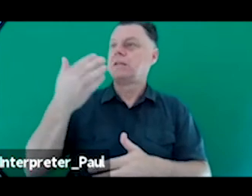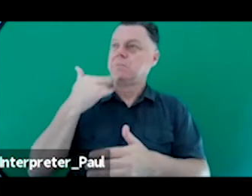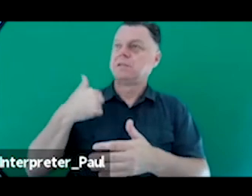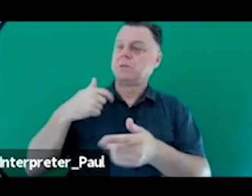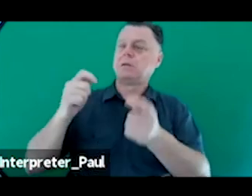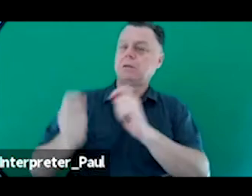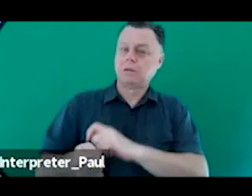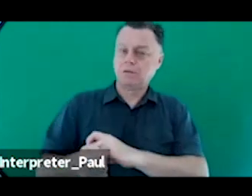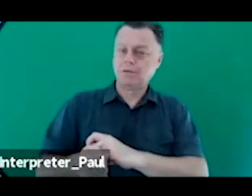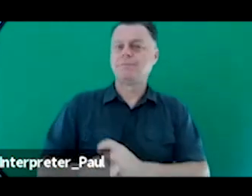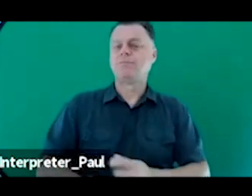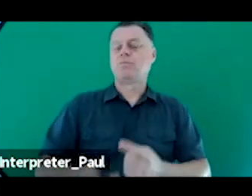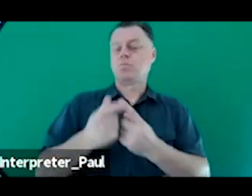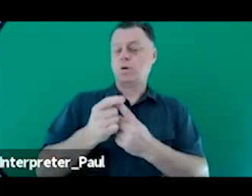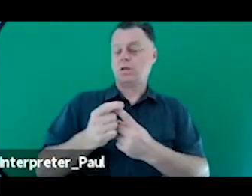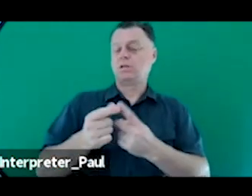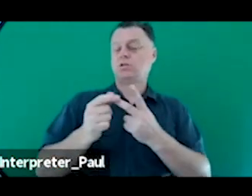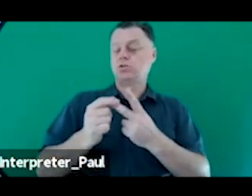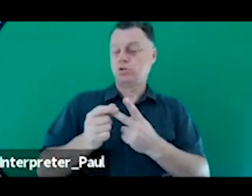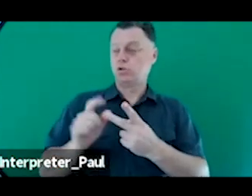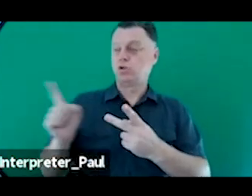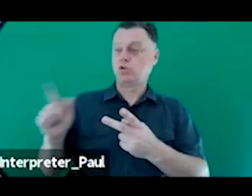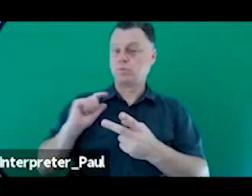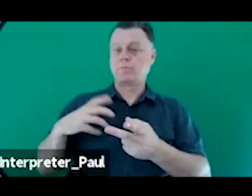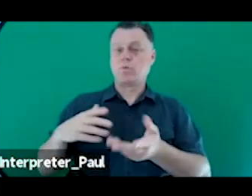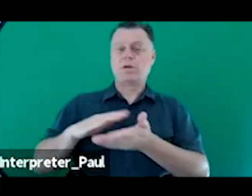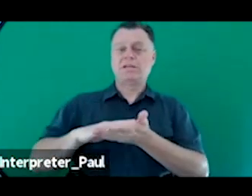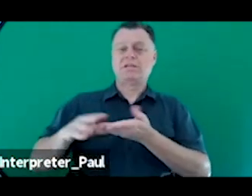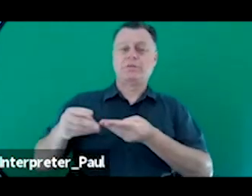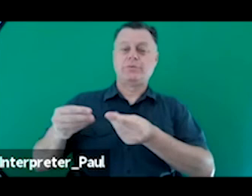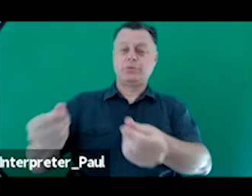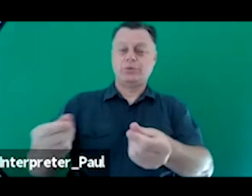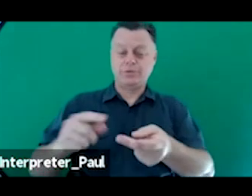smooth for you as the instructor and for me as the Disability Services person.”